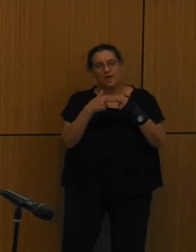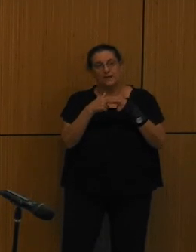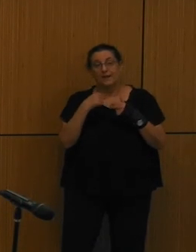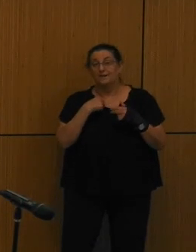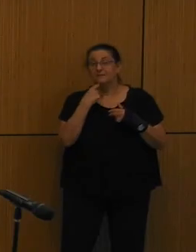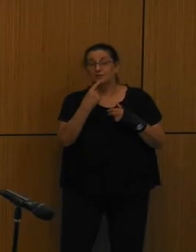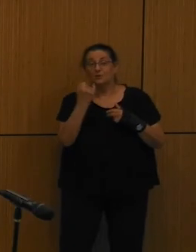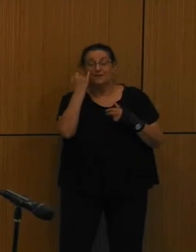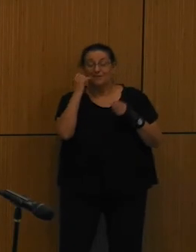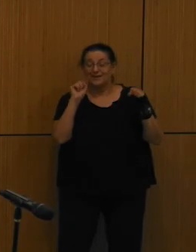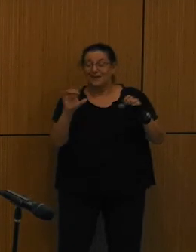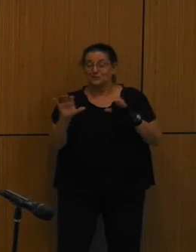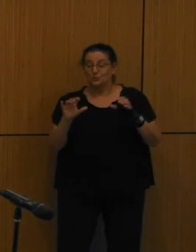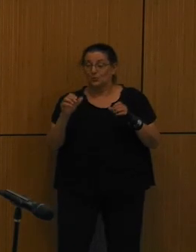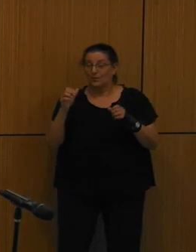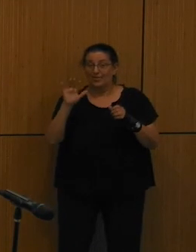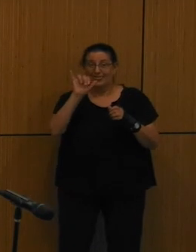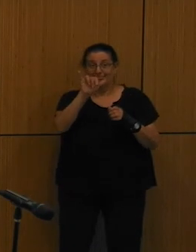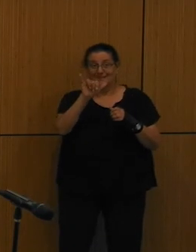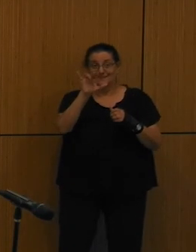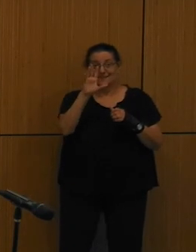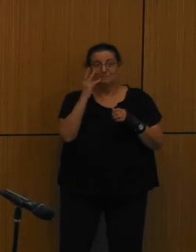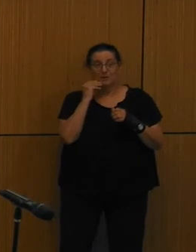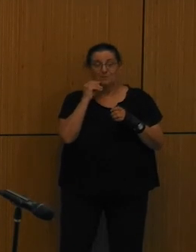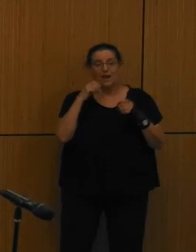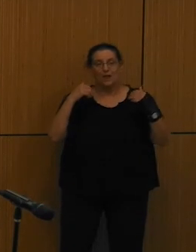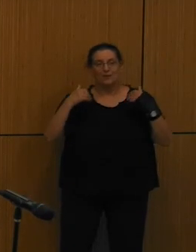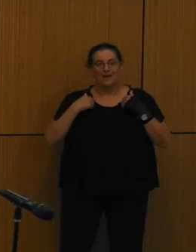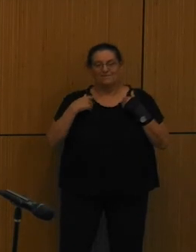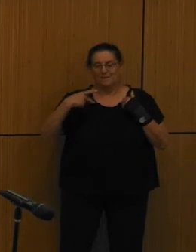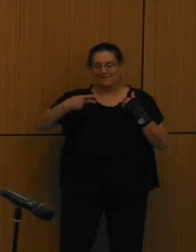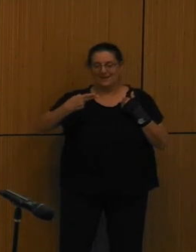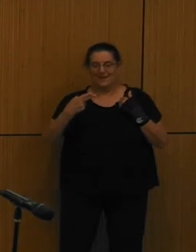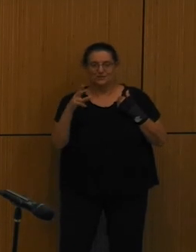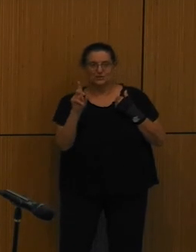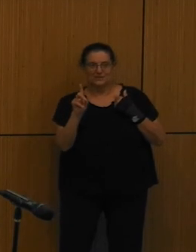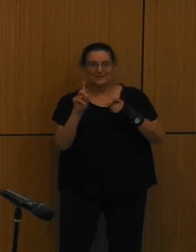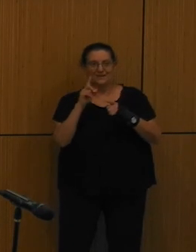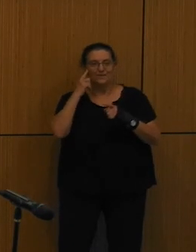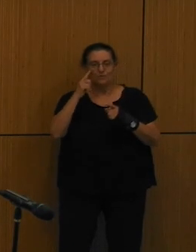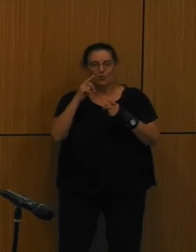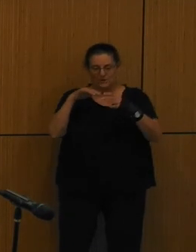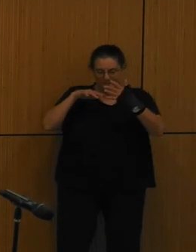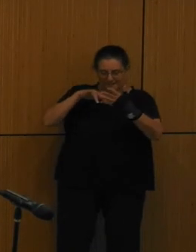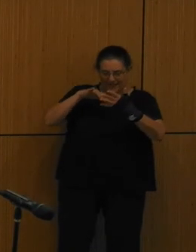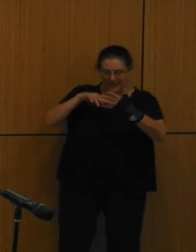if I could do it all over again, I would get a PhD in meteoritic. I mean, these things are absolutely fascinating.